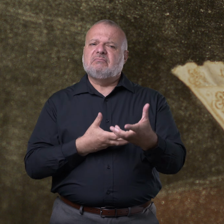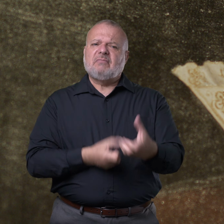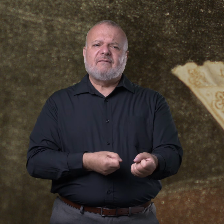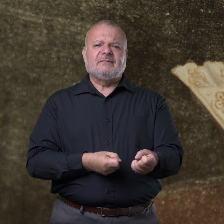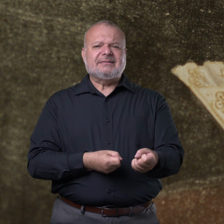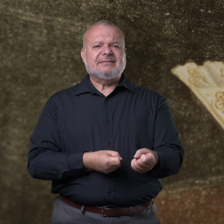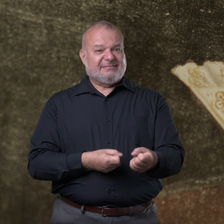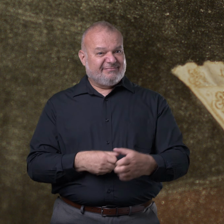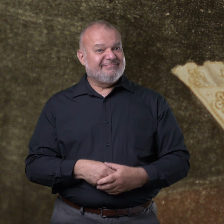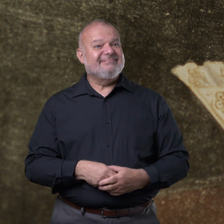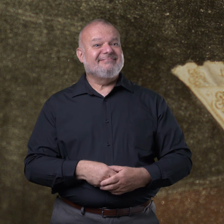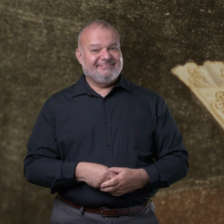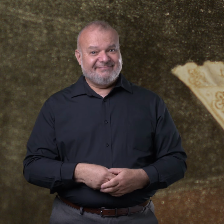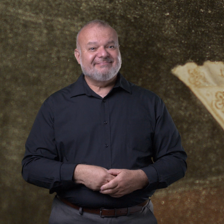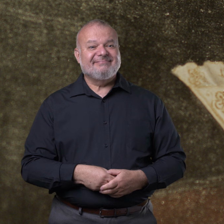and a great personal cost.